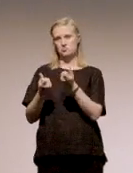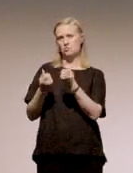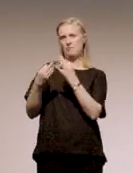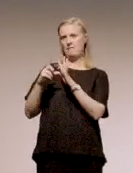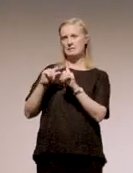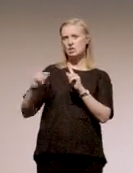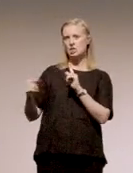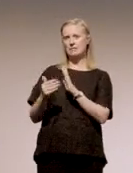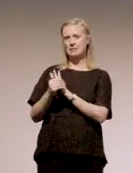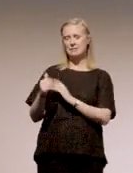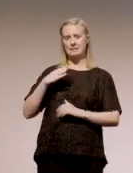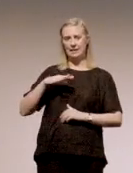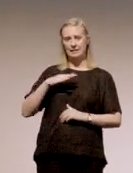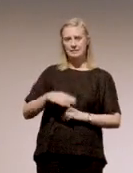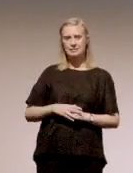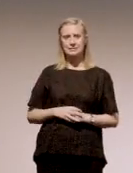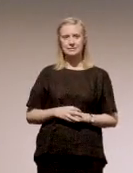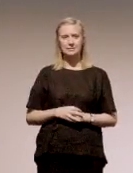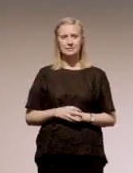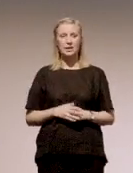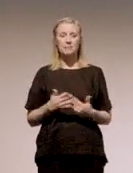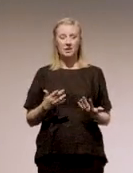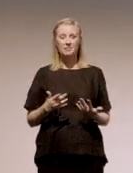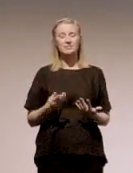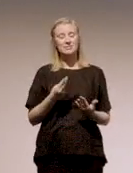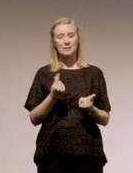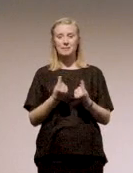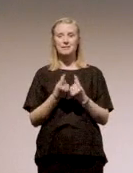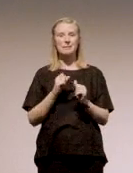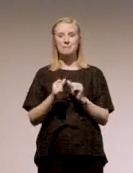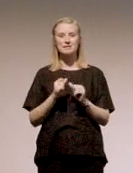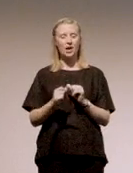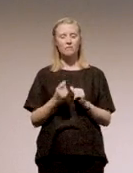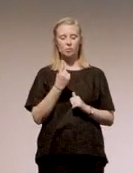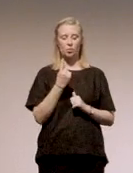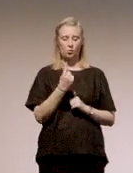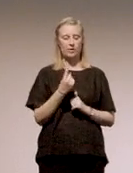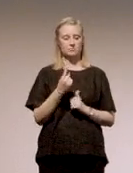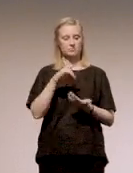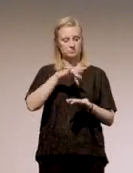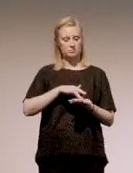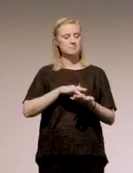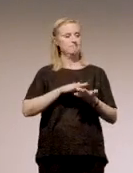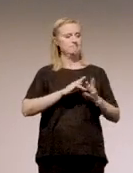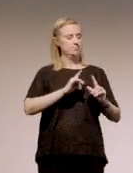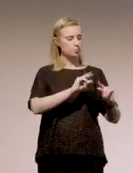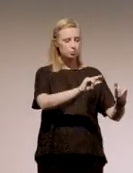things that are better done at a whole of government level and online accessibility. is definitely one of those.